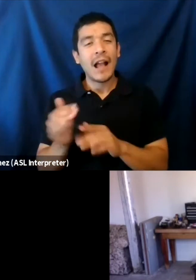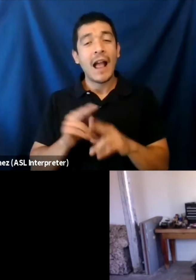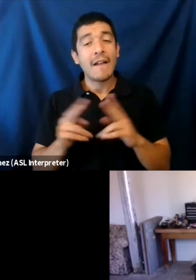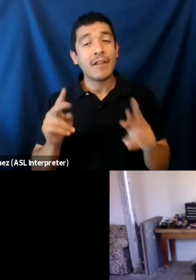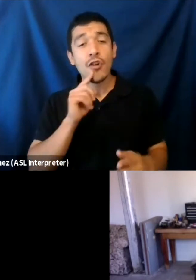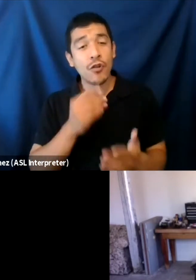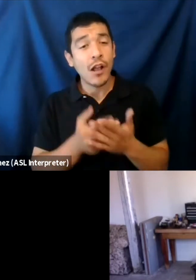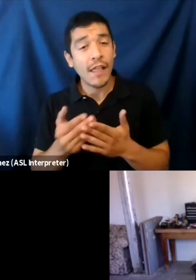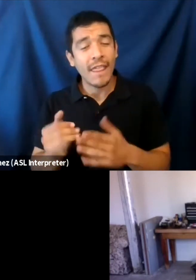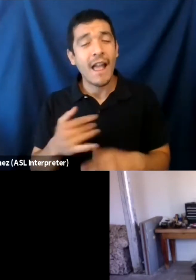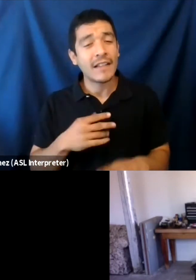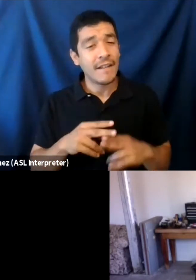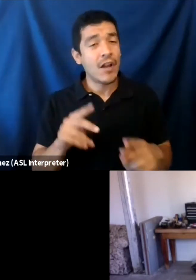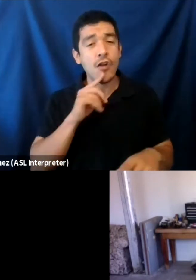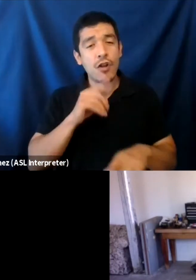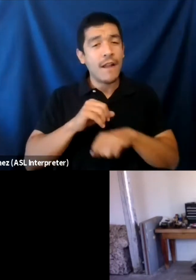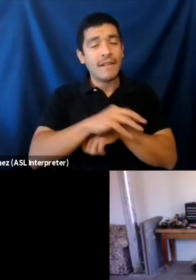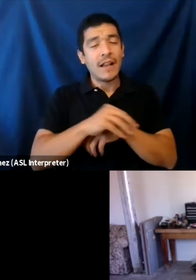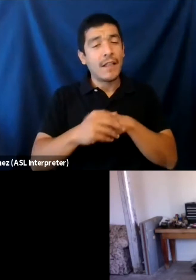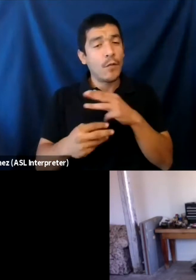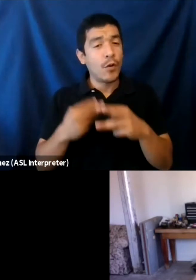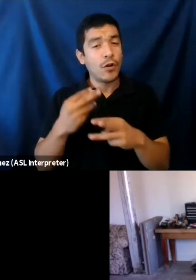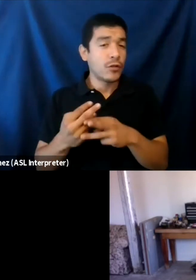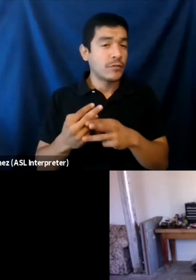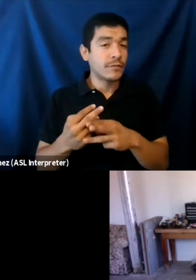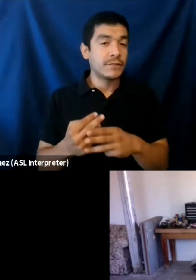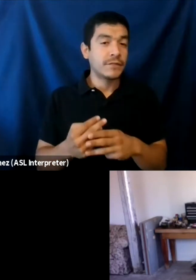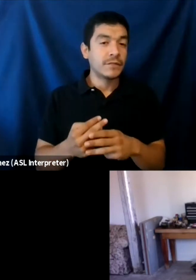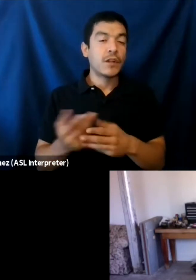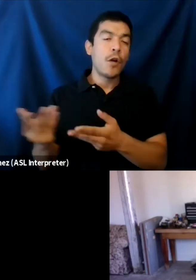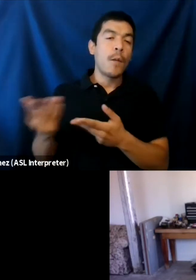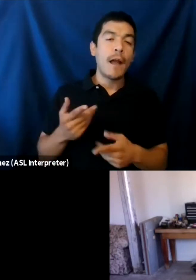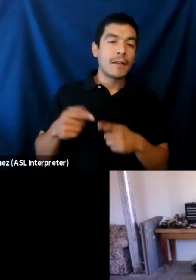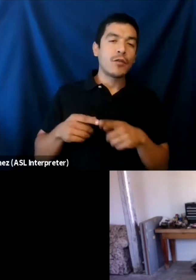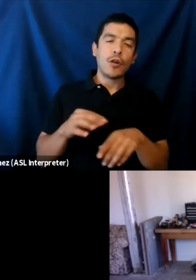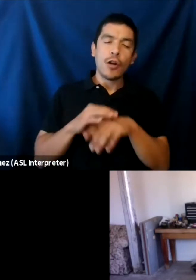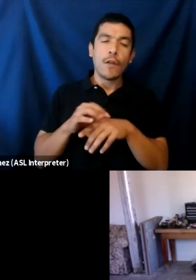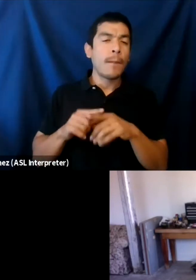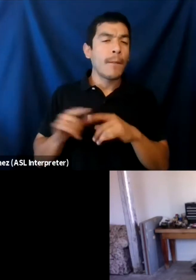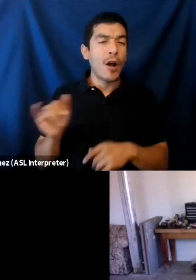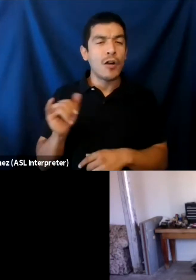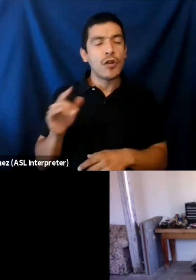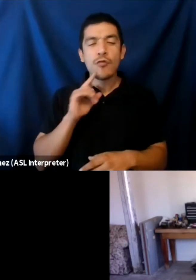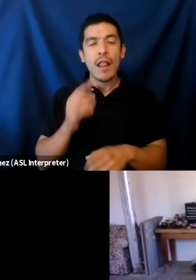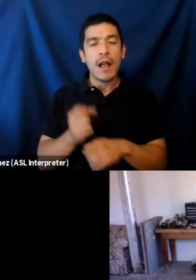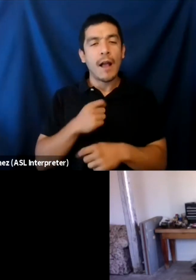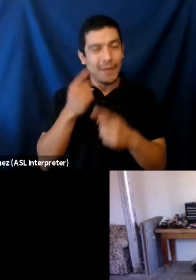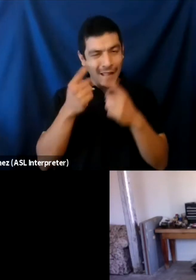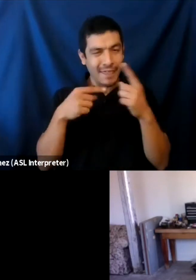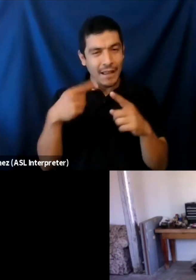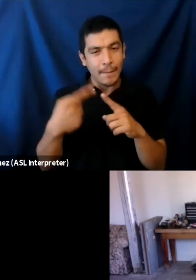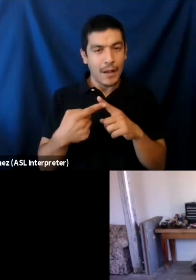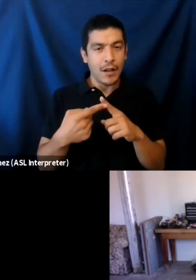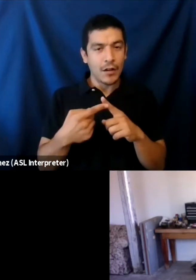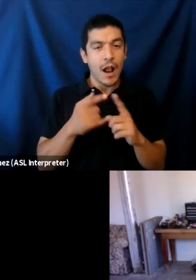that has a very real effect in the world. So it brought it back down to earth, but it also got me really thinking about the other areas